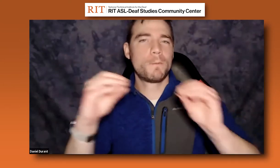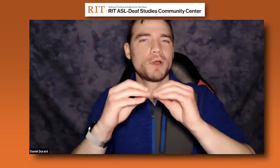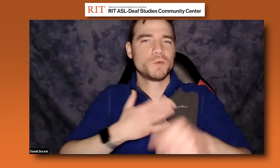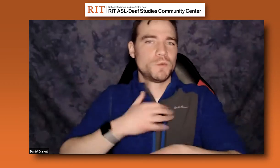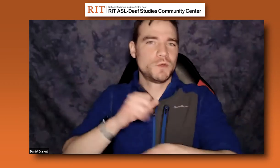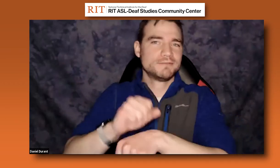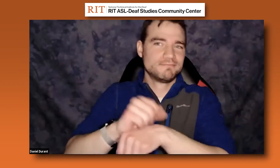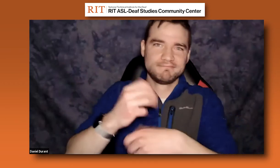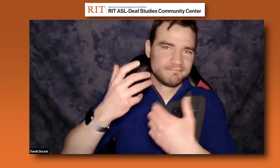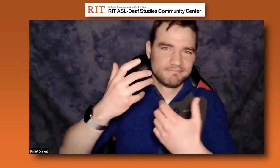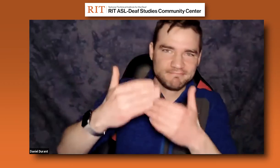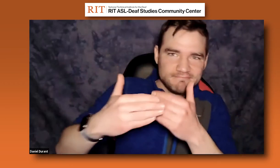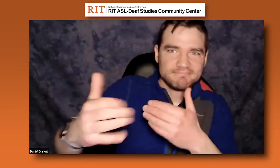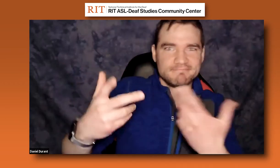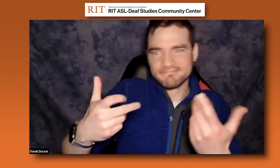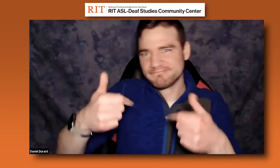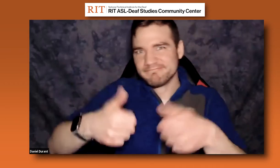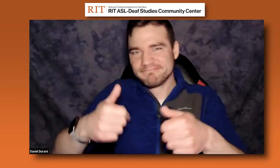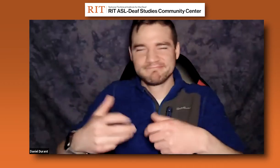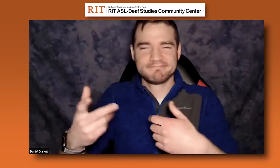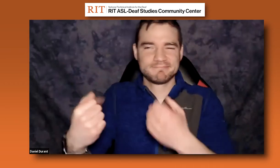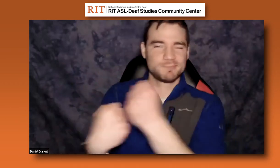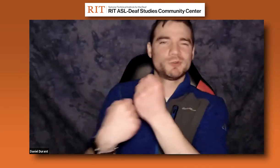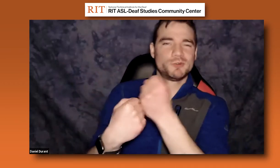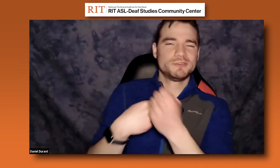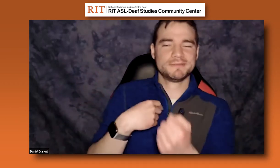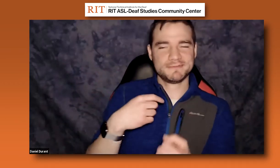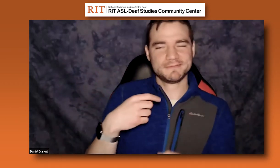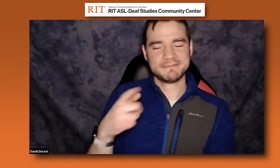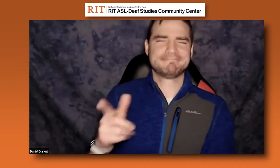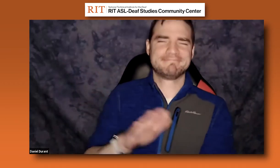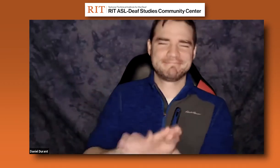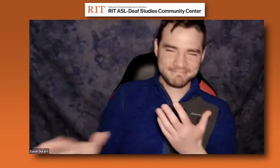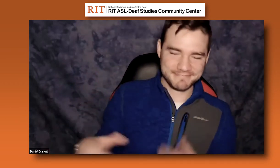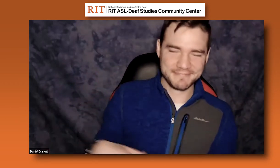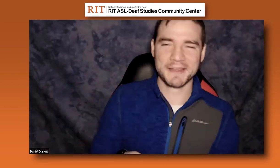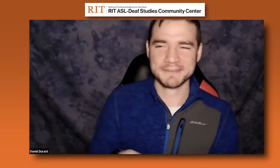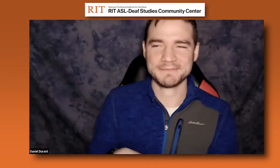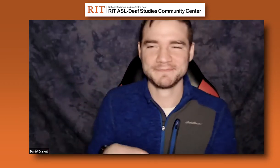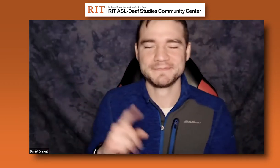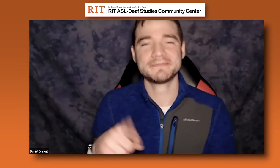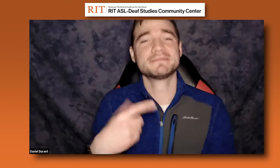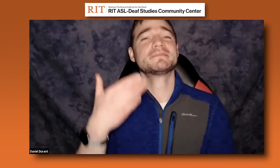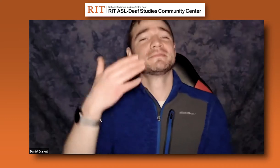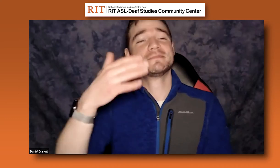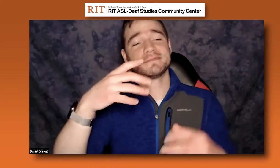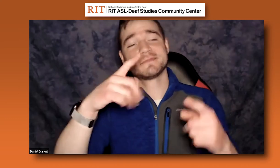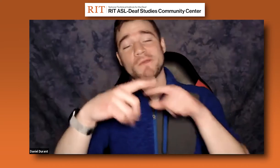my expression and my signing, and they always looked forward to seeing more of my work.